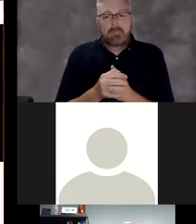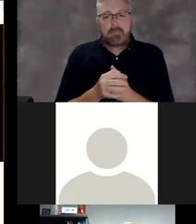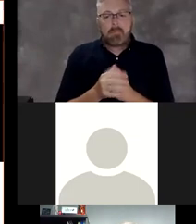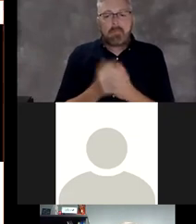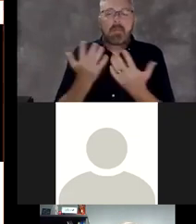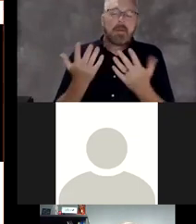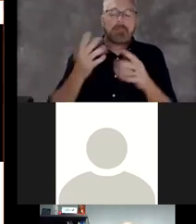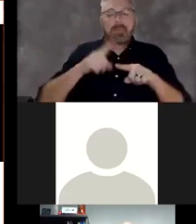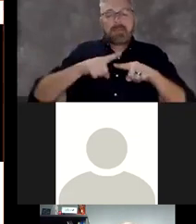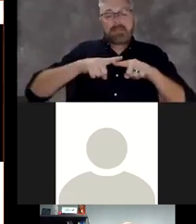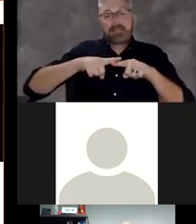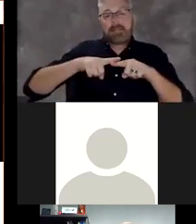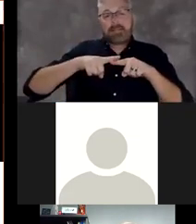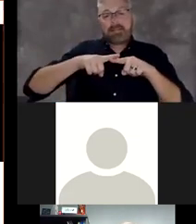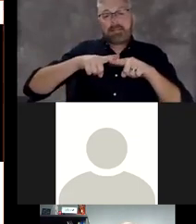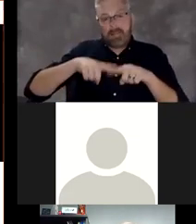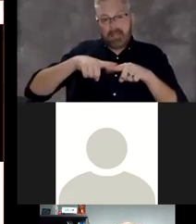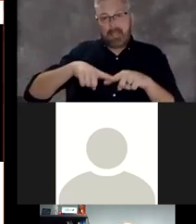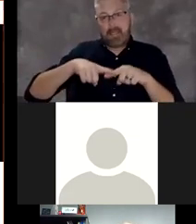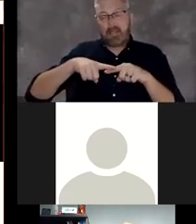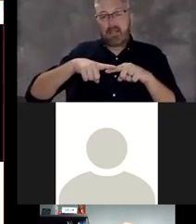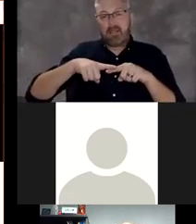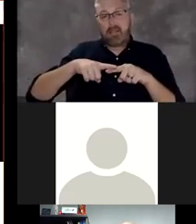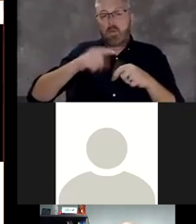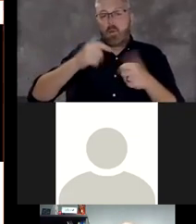DEPENDING ON THE CRIME THAT'S BEING CHARGED.